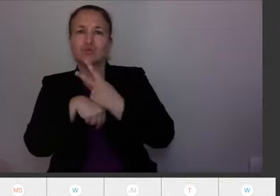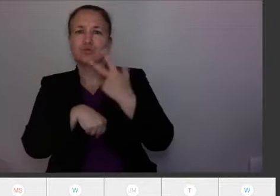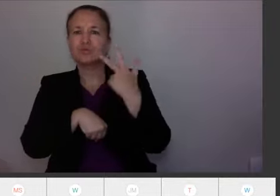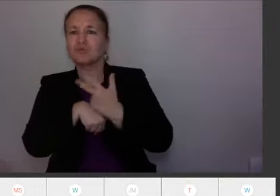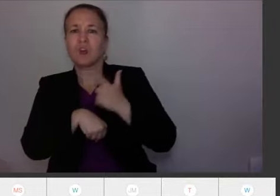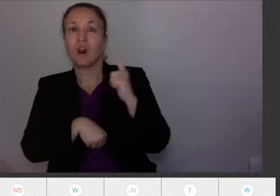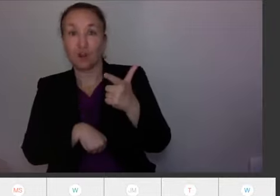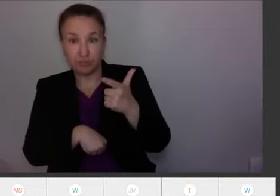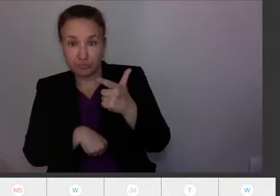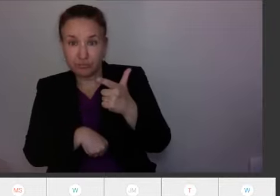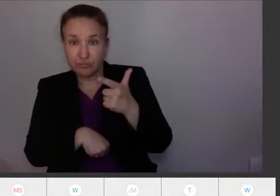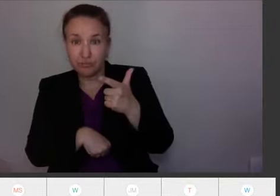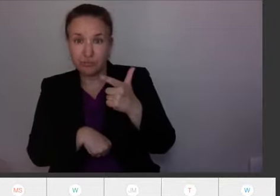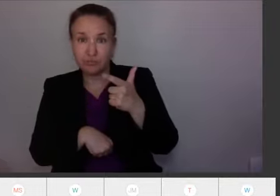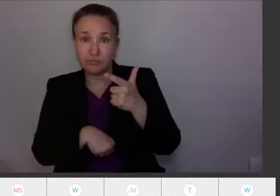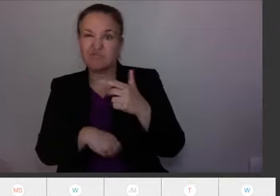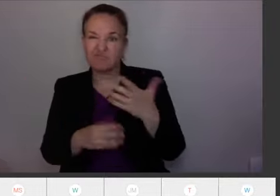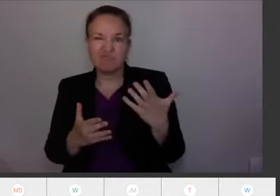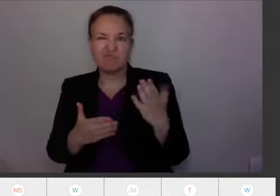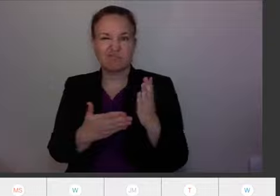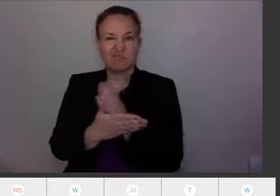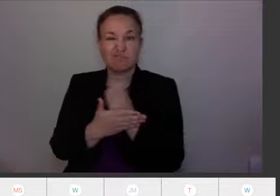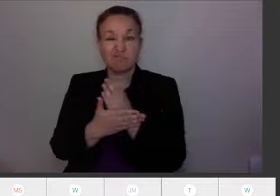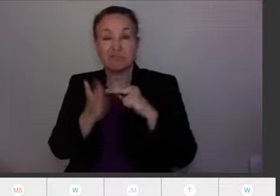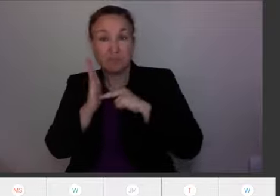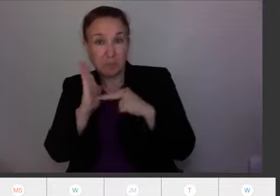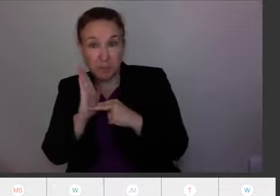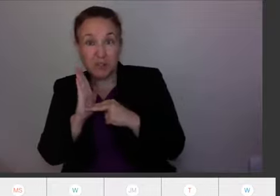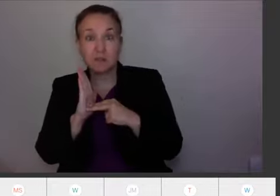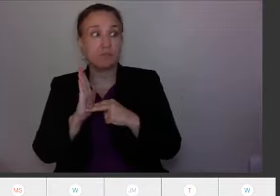anywhere from one to three days meaning that they were participating